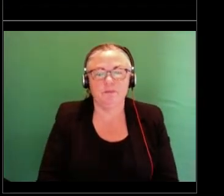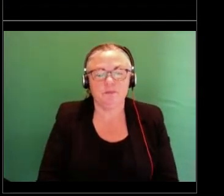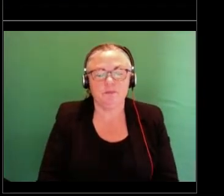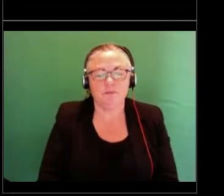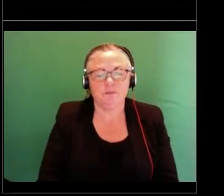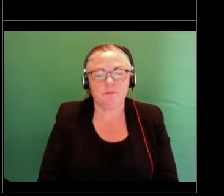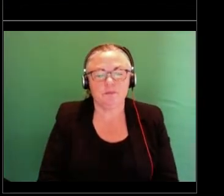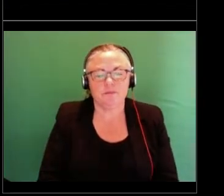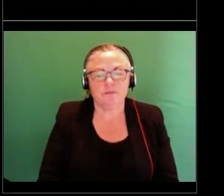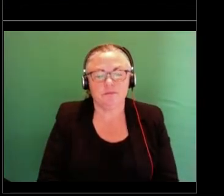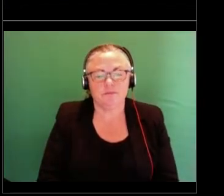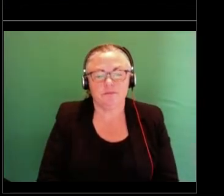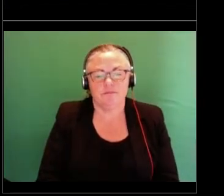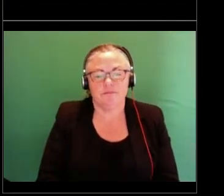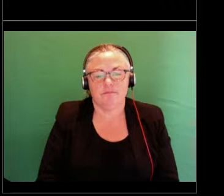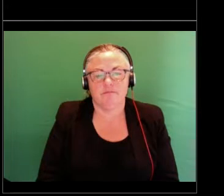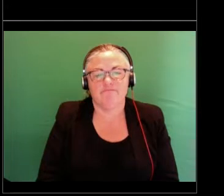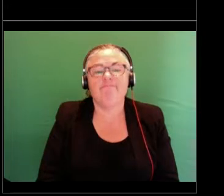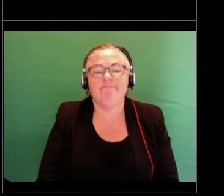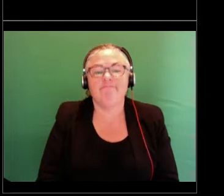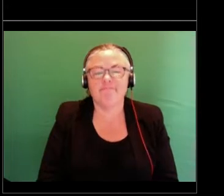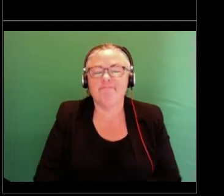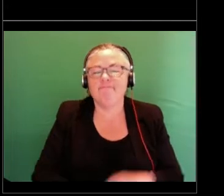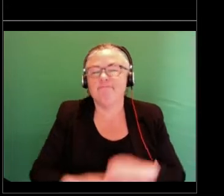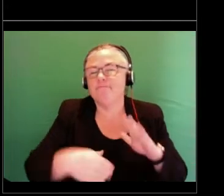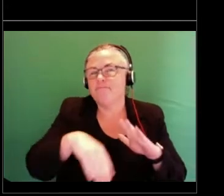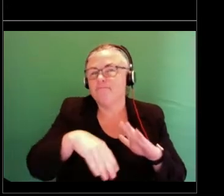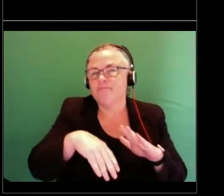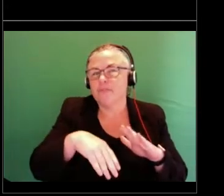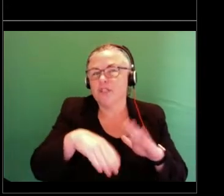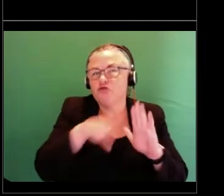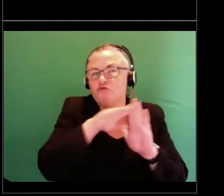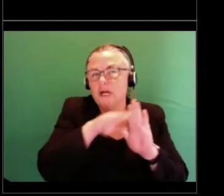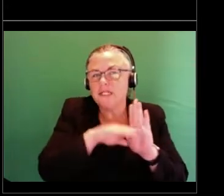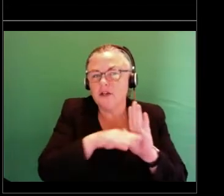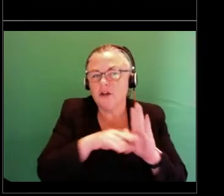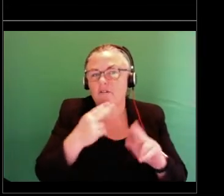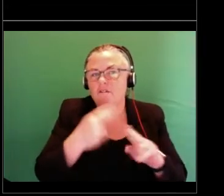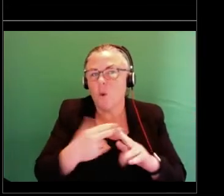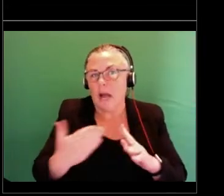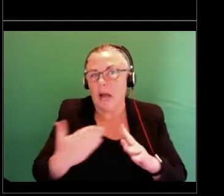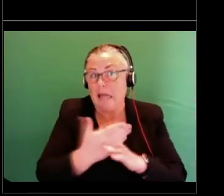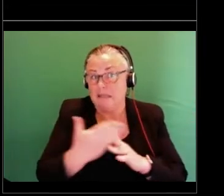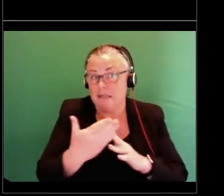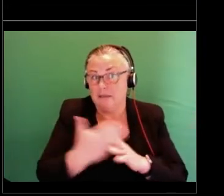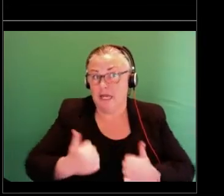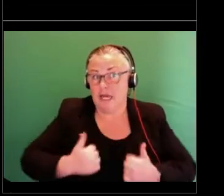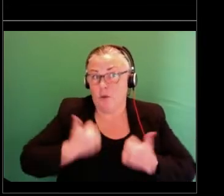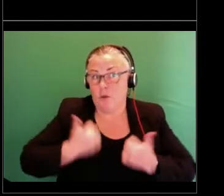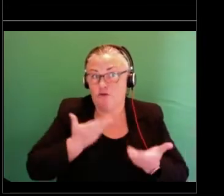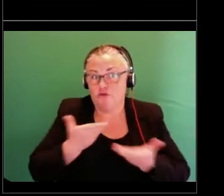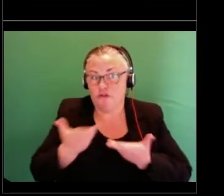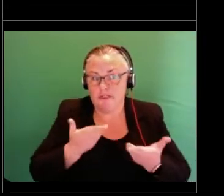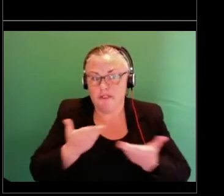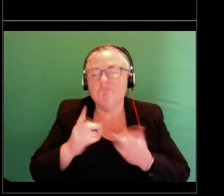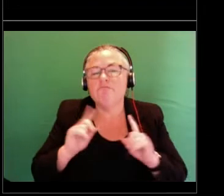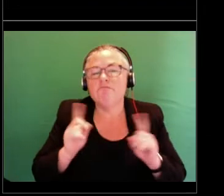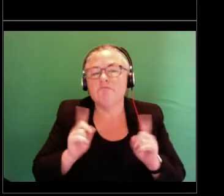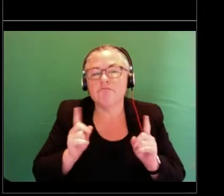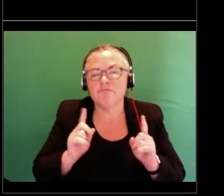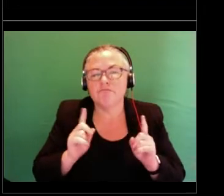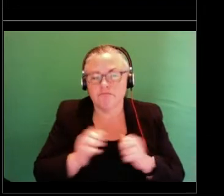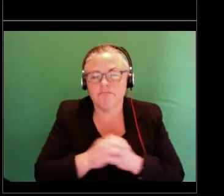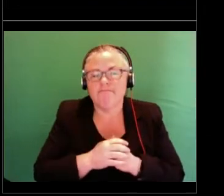We can give that extra assistance that may include some drafting of some documents sometimes.